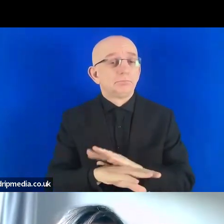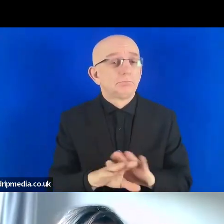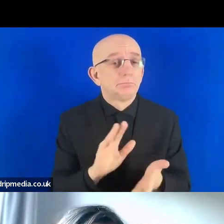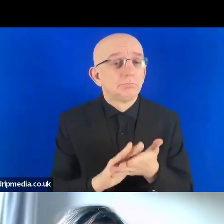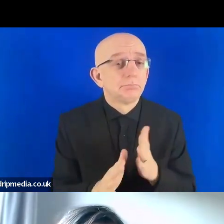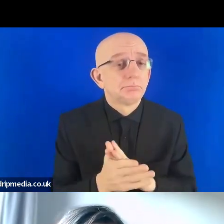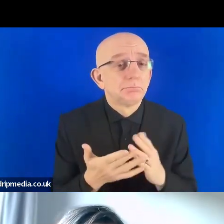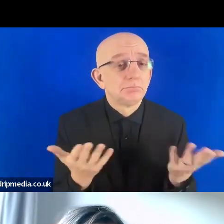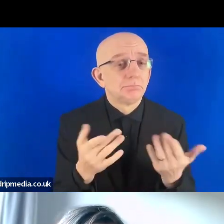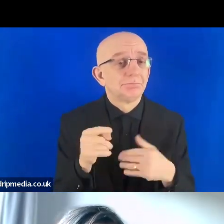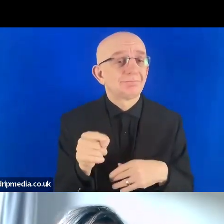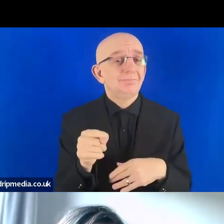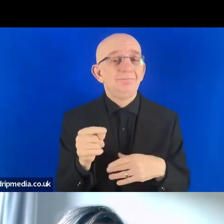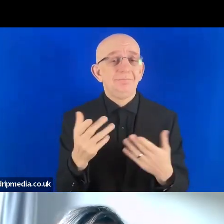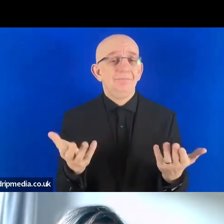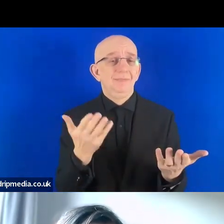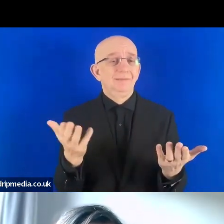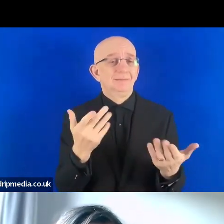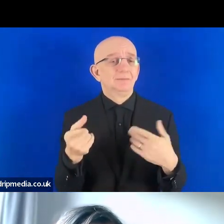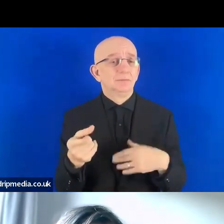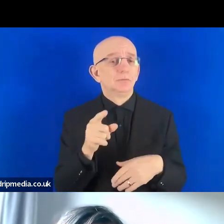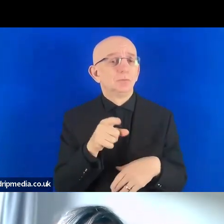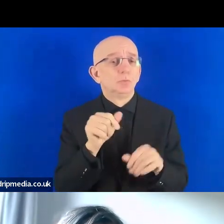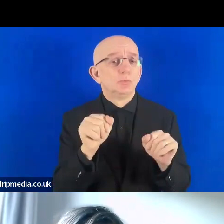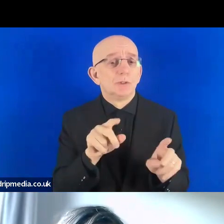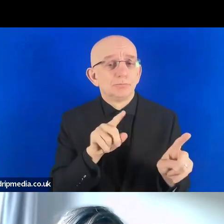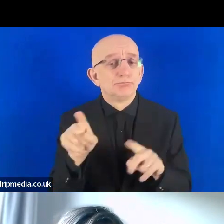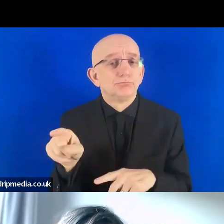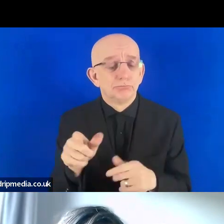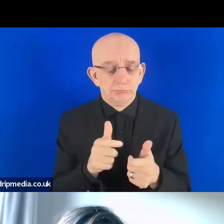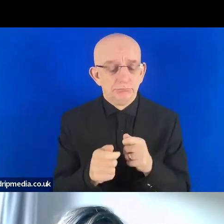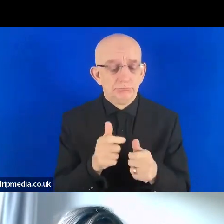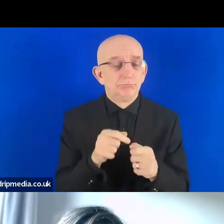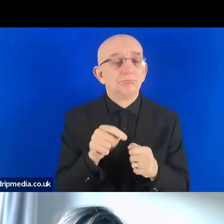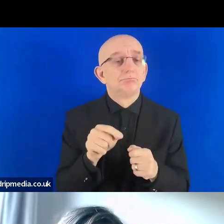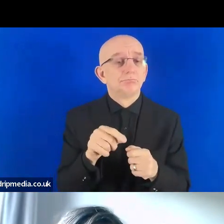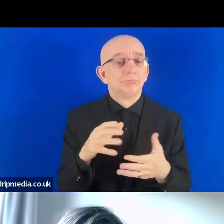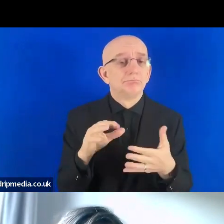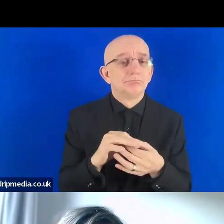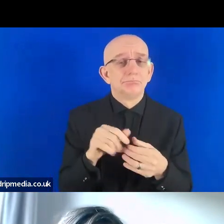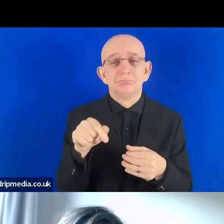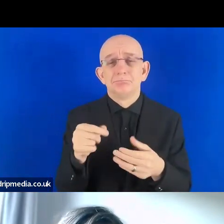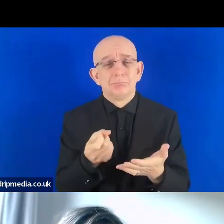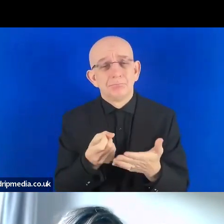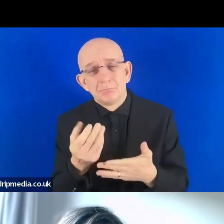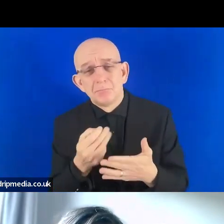We've put a lot of detail in there. It's quite difficult to to explain all of the detail on on one call,